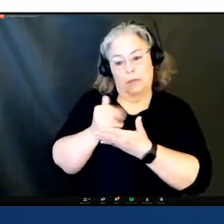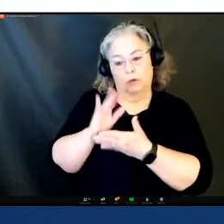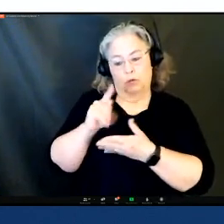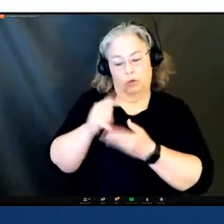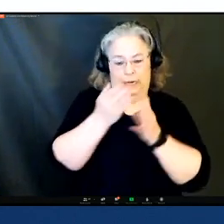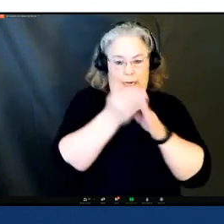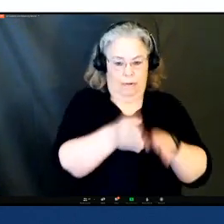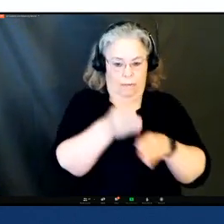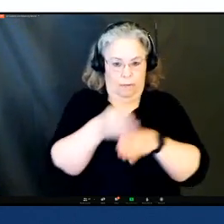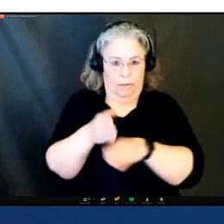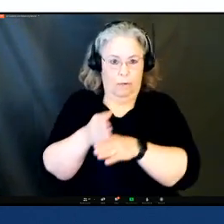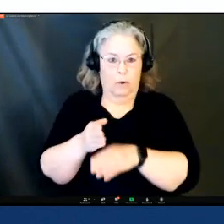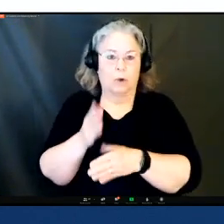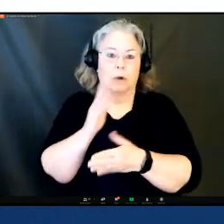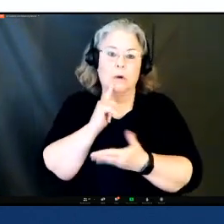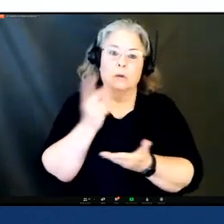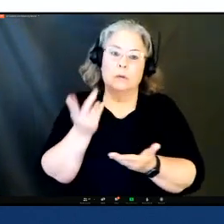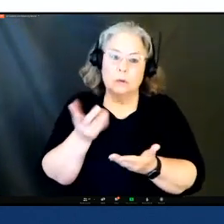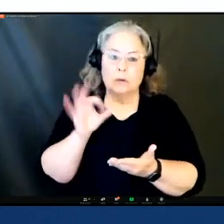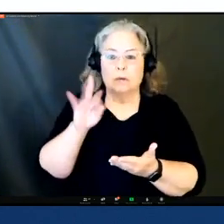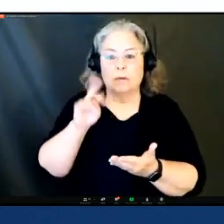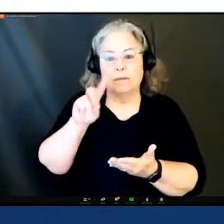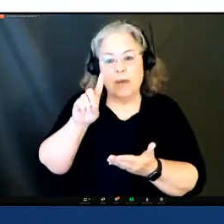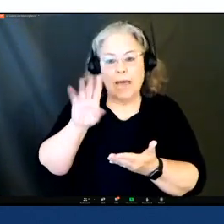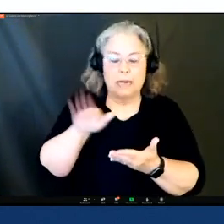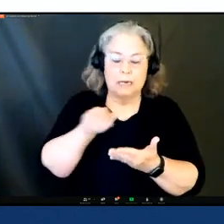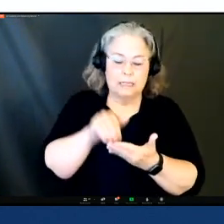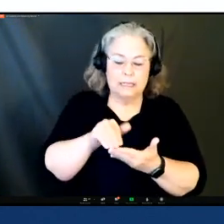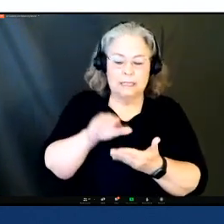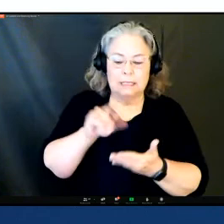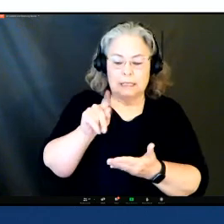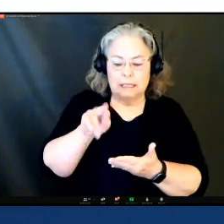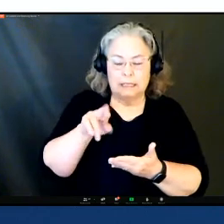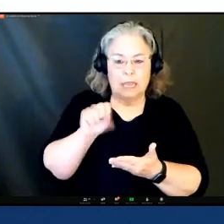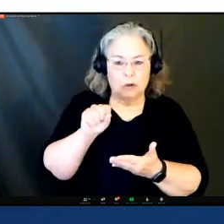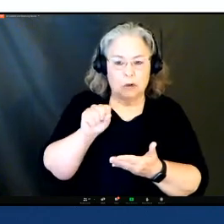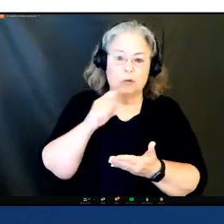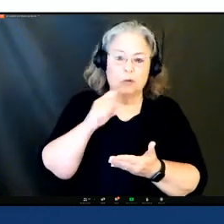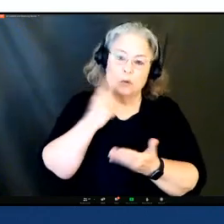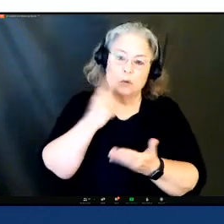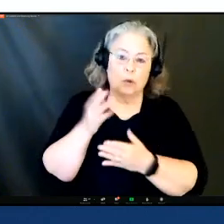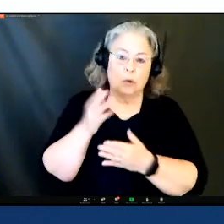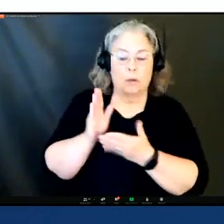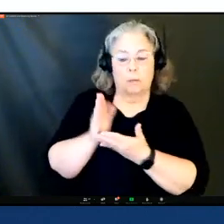Centers are also discrete units of expenditures on revenues that a budget unit is divided divided into.